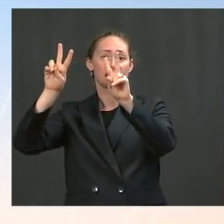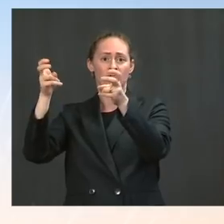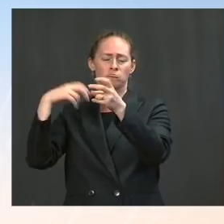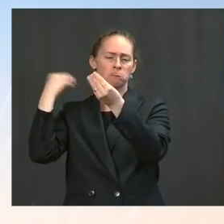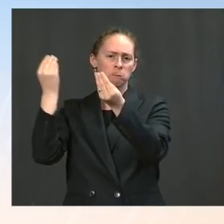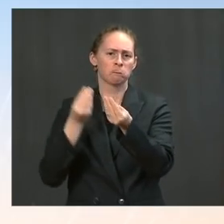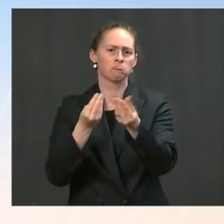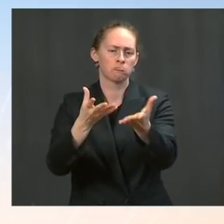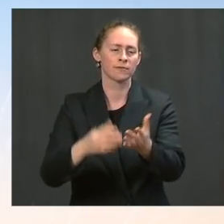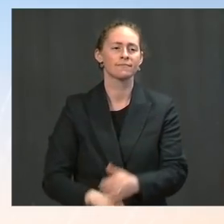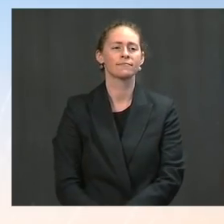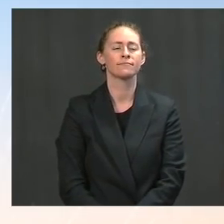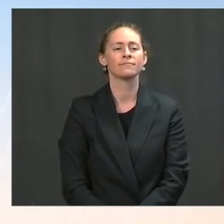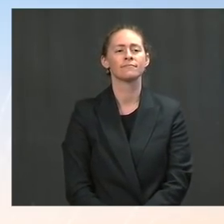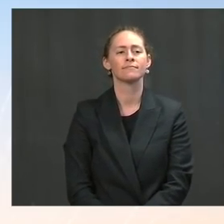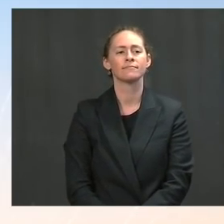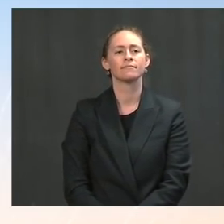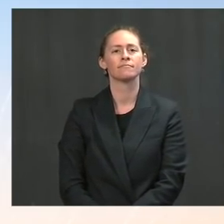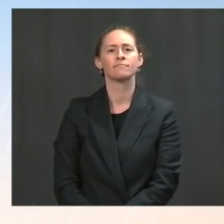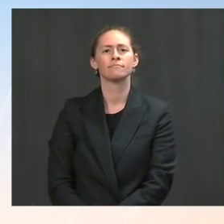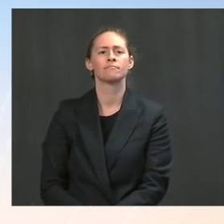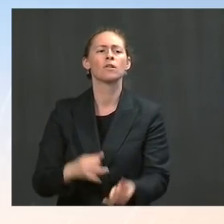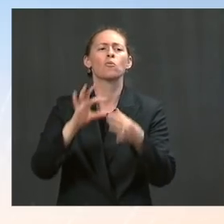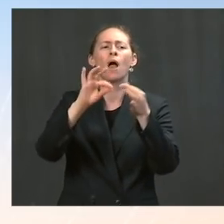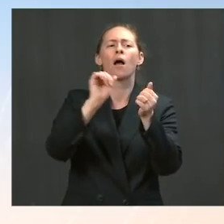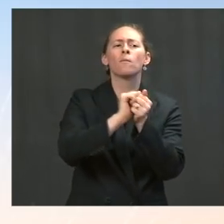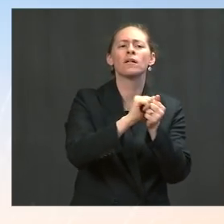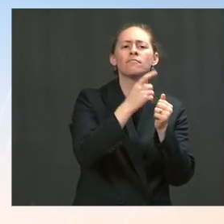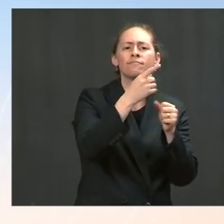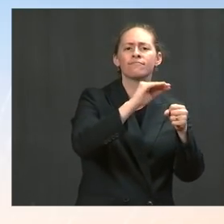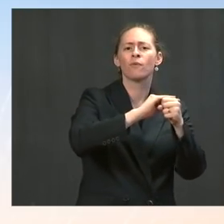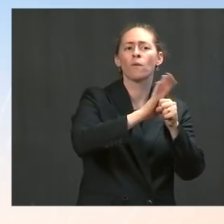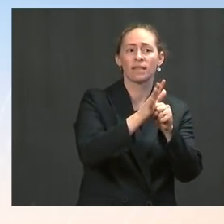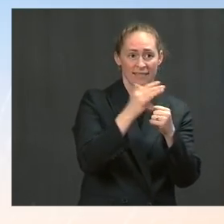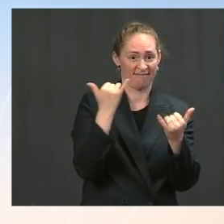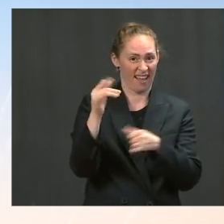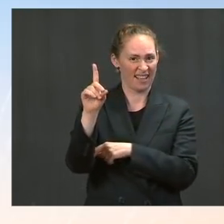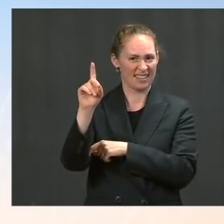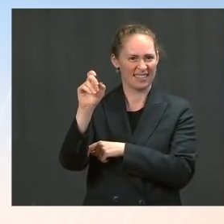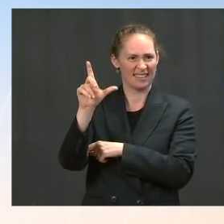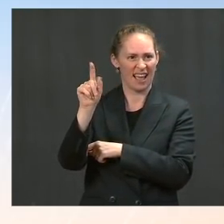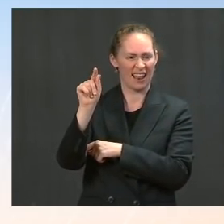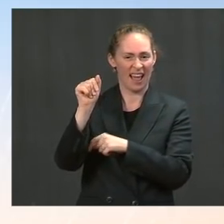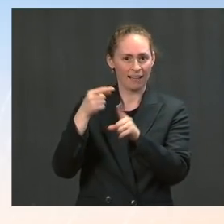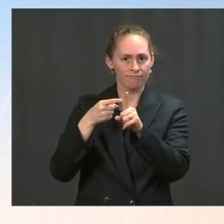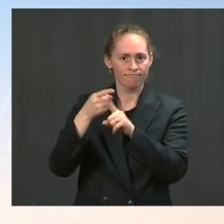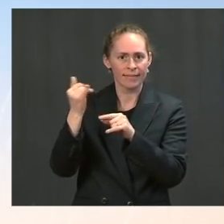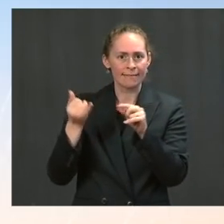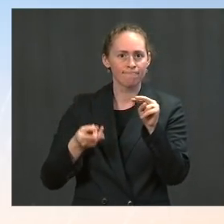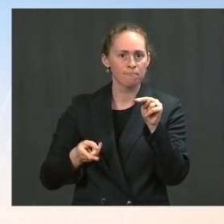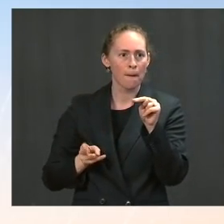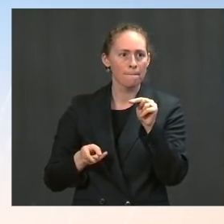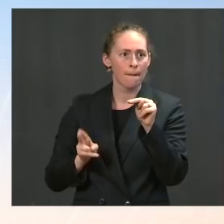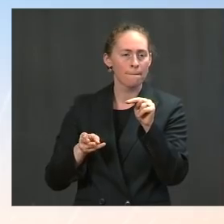Right now, obviously, due to the Delta variant, COVID cases are up sharply right now. Testing is down right now.